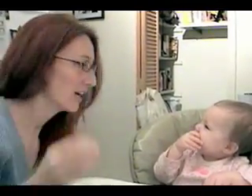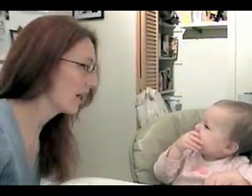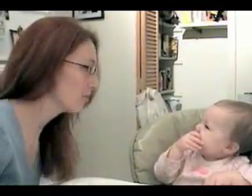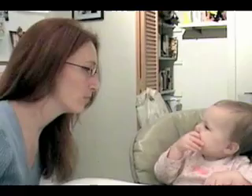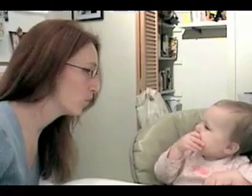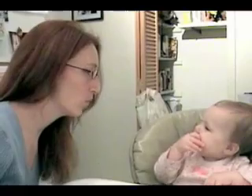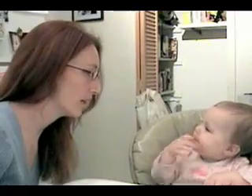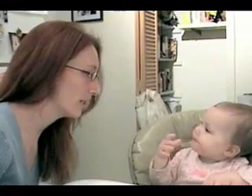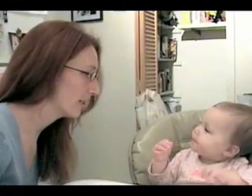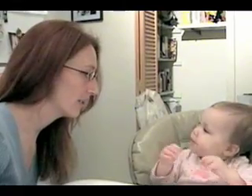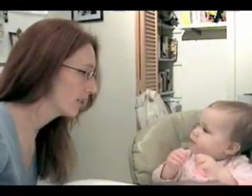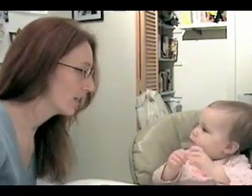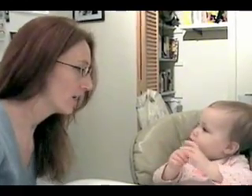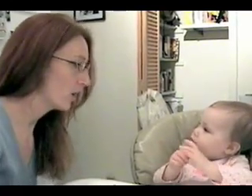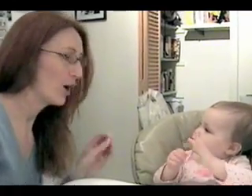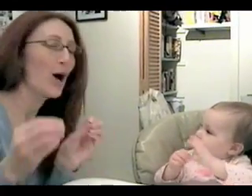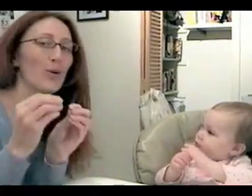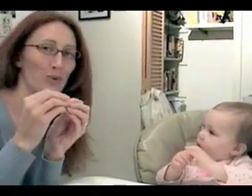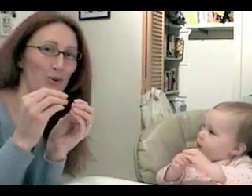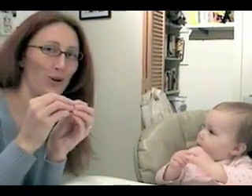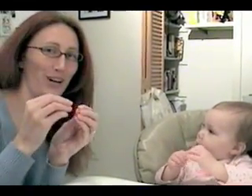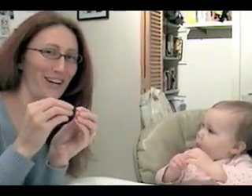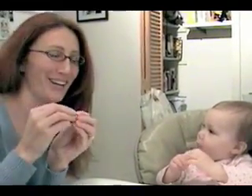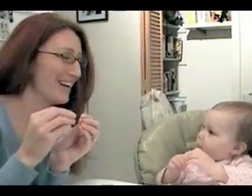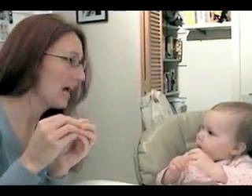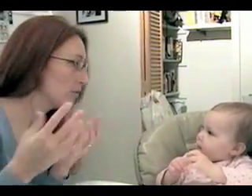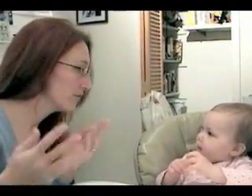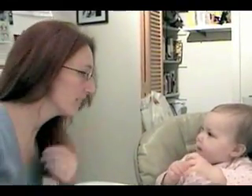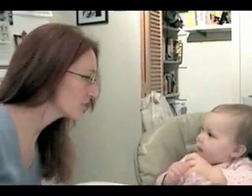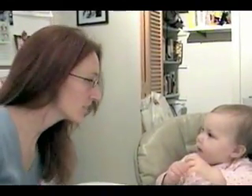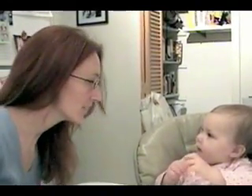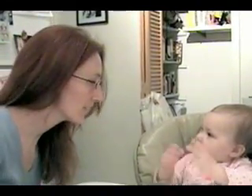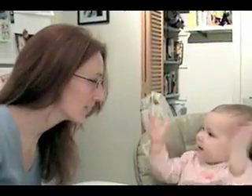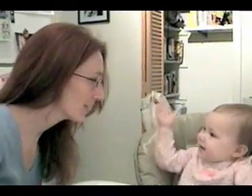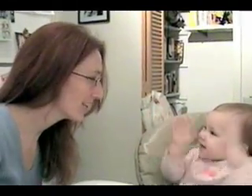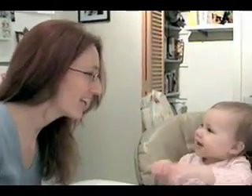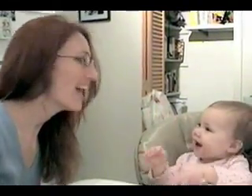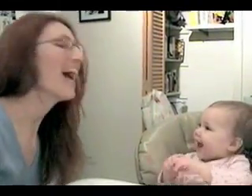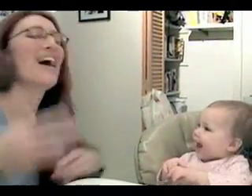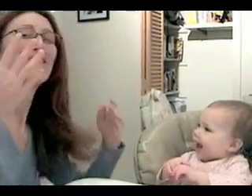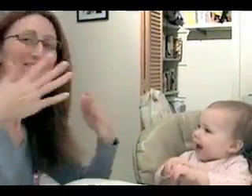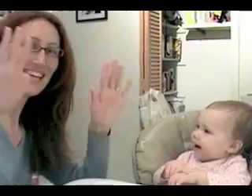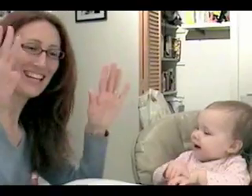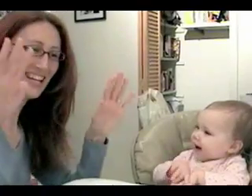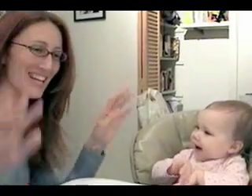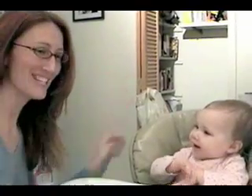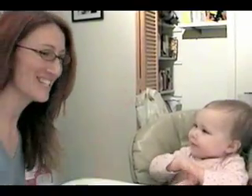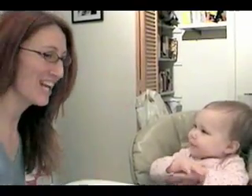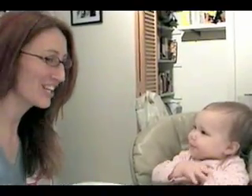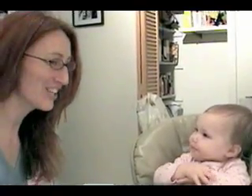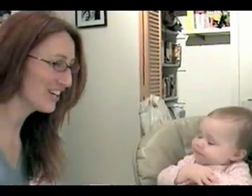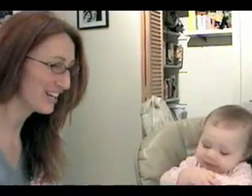How about more? MORE! more! How about finished? finished! good